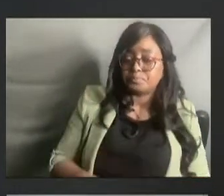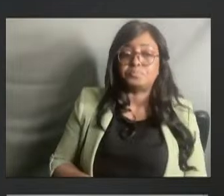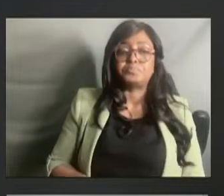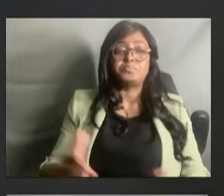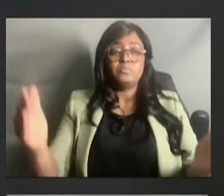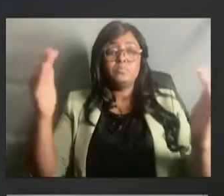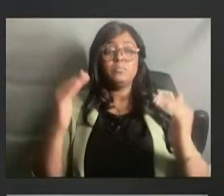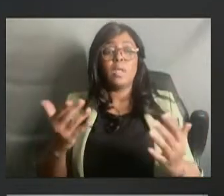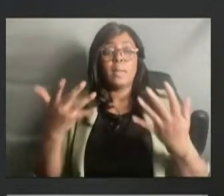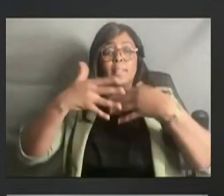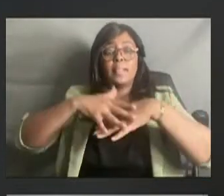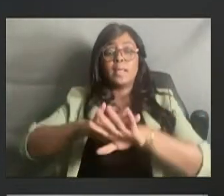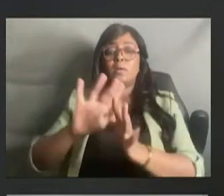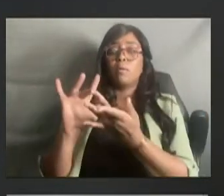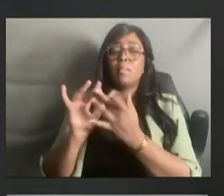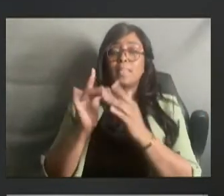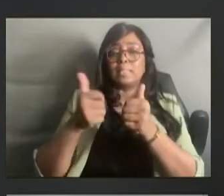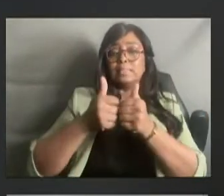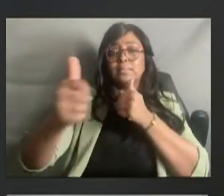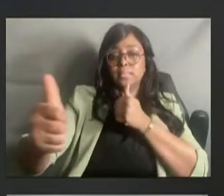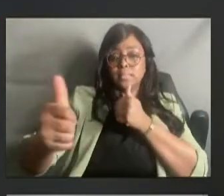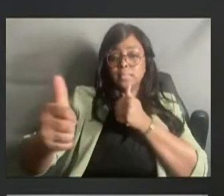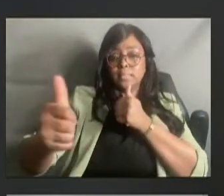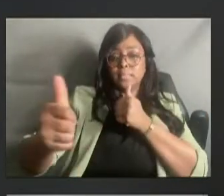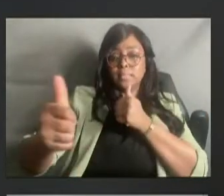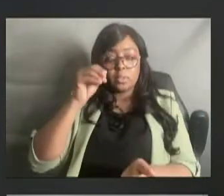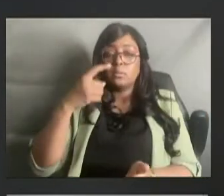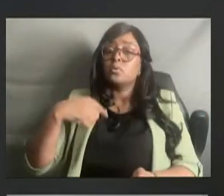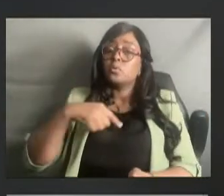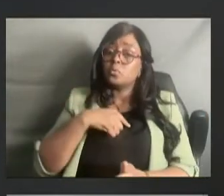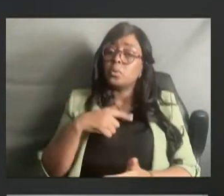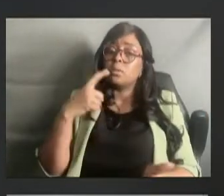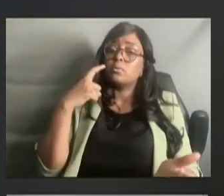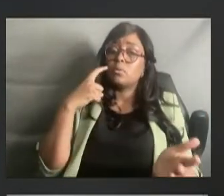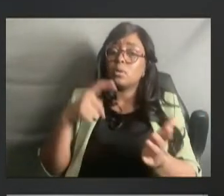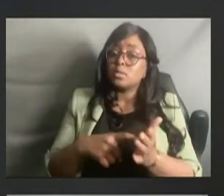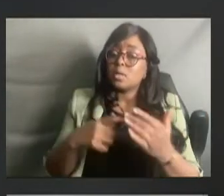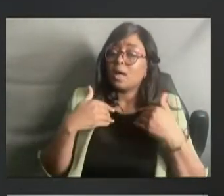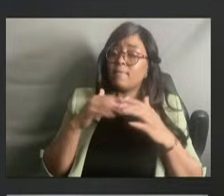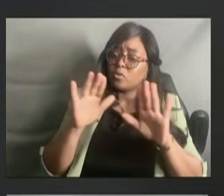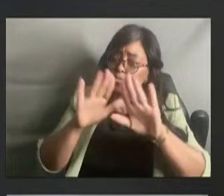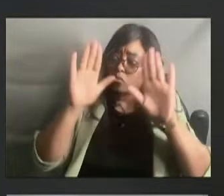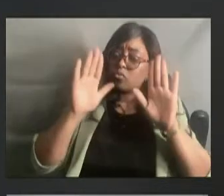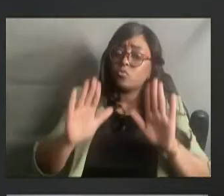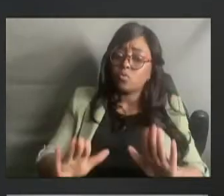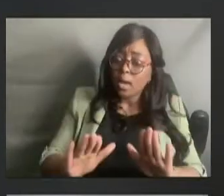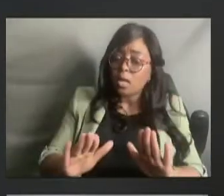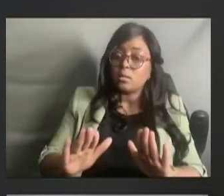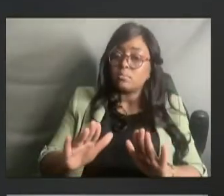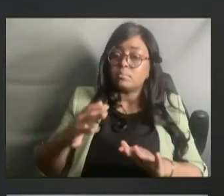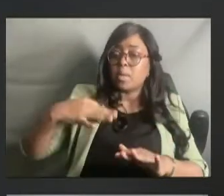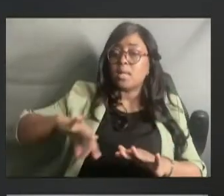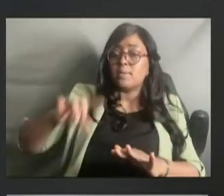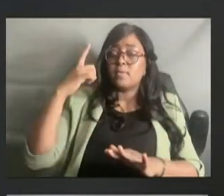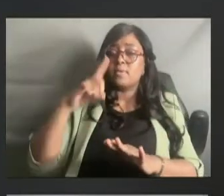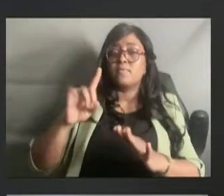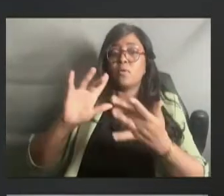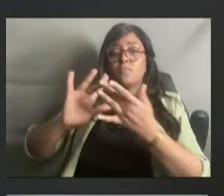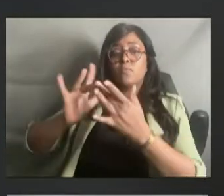meaningful way. The next one is our blended online and distance